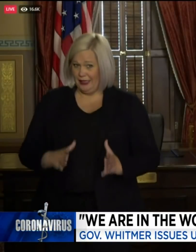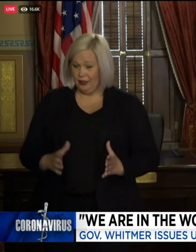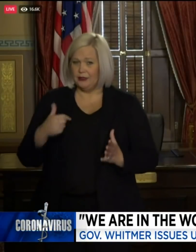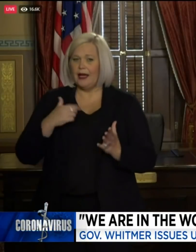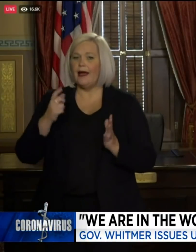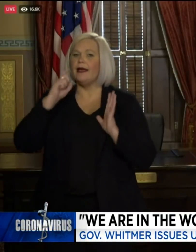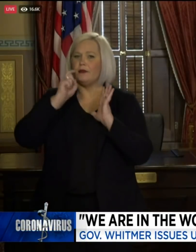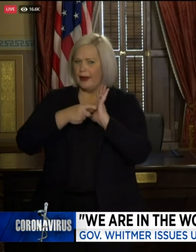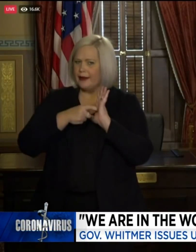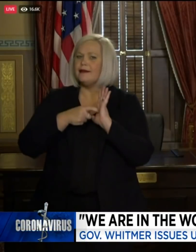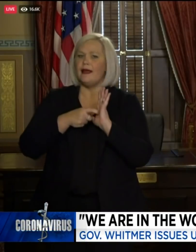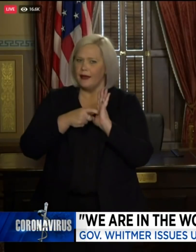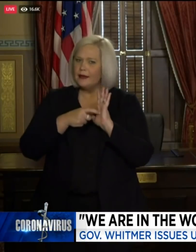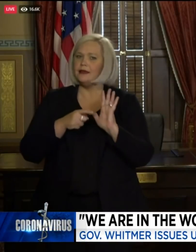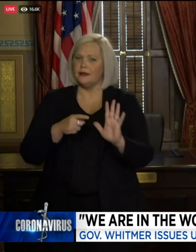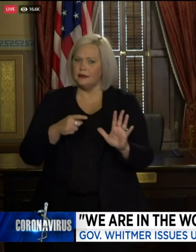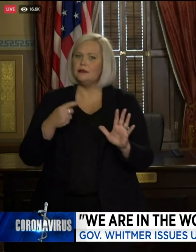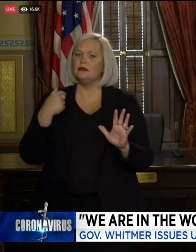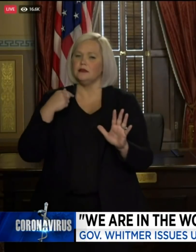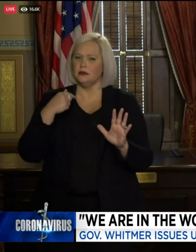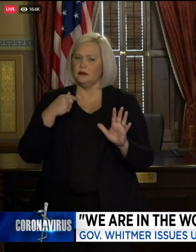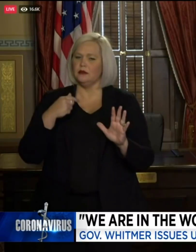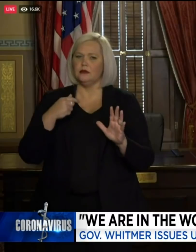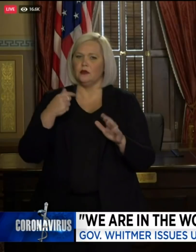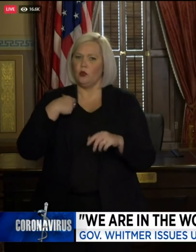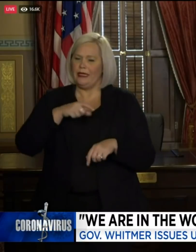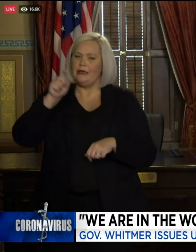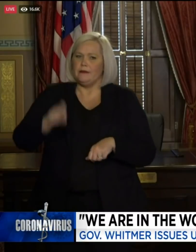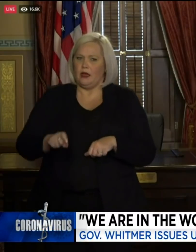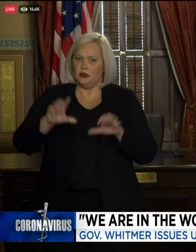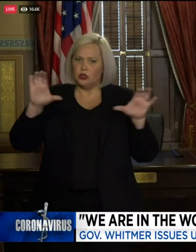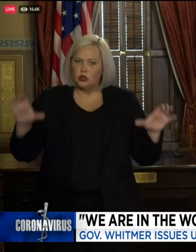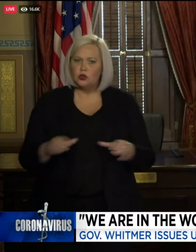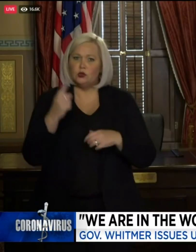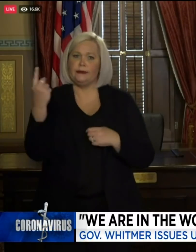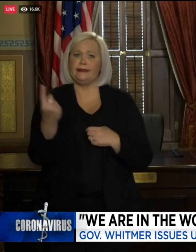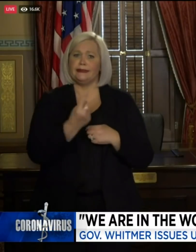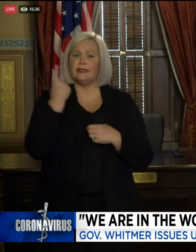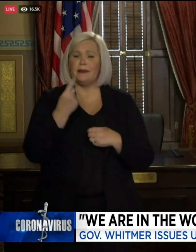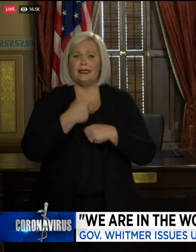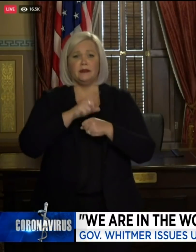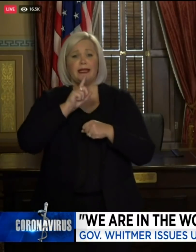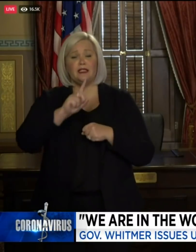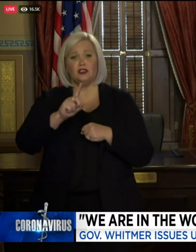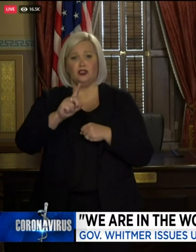WHEN ASKED WHY NOT ANNOUNCE A LOCKDOWN, HERE IS THE ANSWER. Gov. Whitmer: I AM